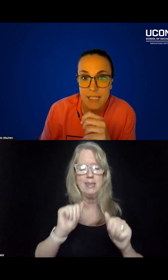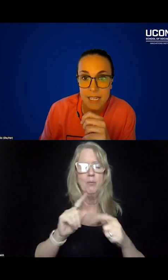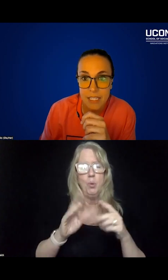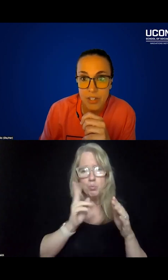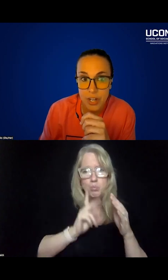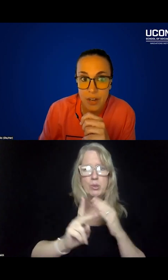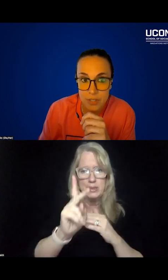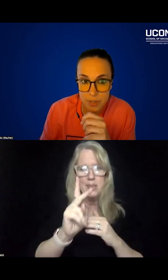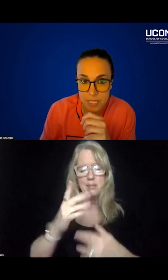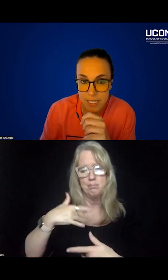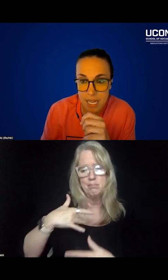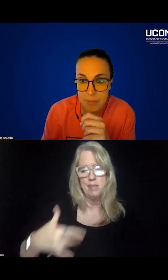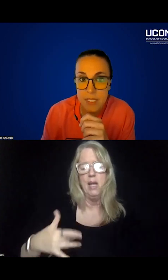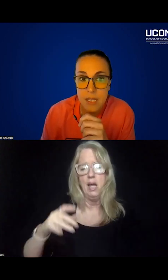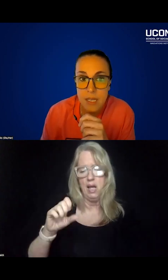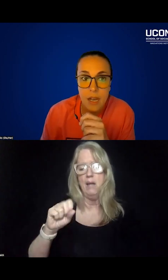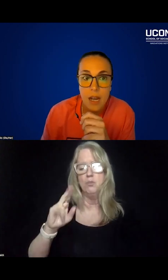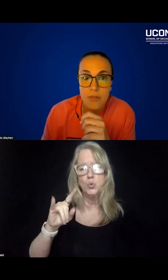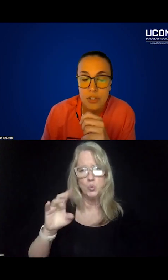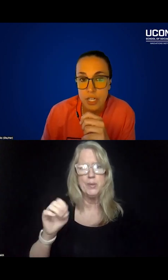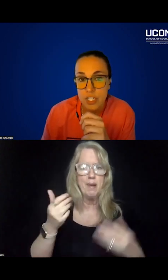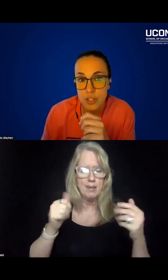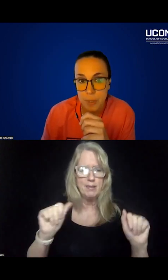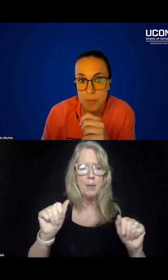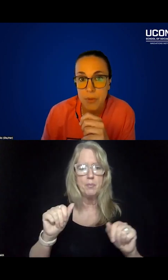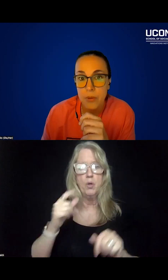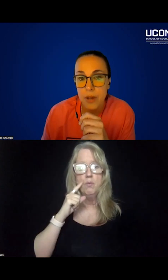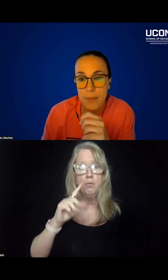THE LIKELIHOOD OF SUICIDE ATTEMPTS FOR TRANSGENDER PEOPLE,